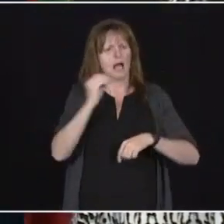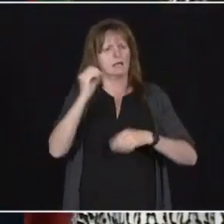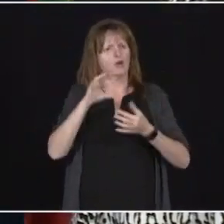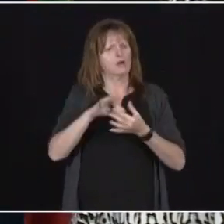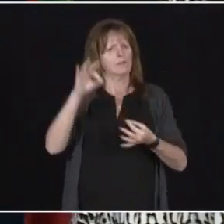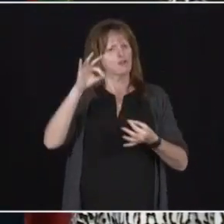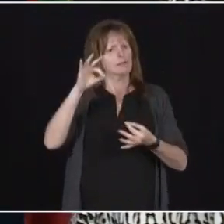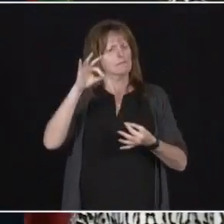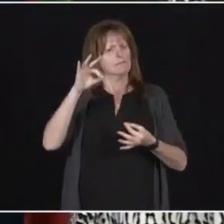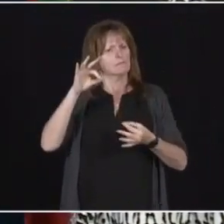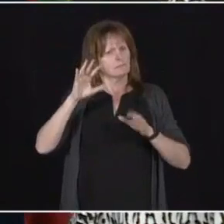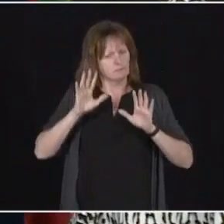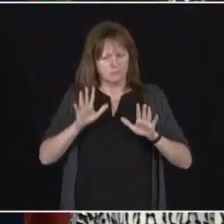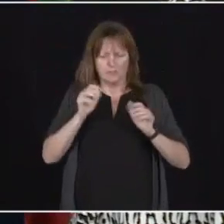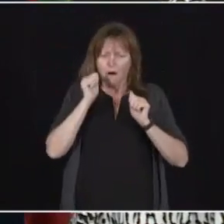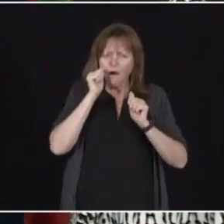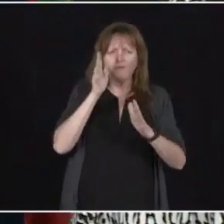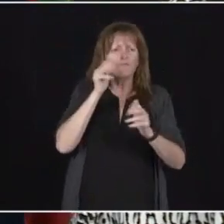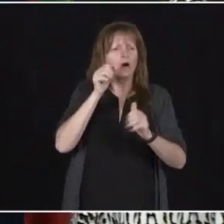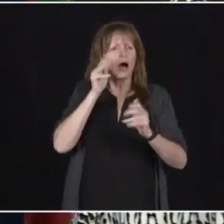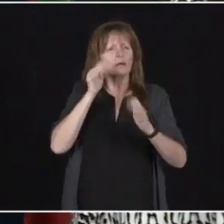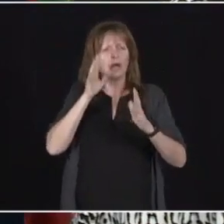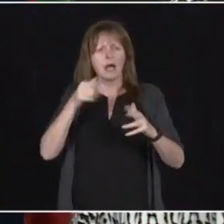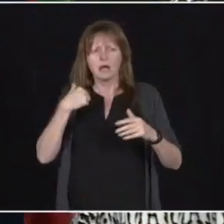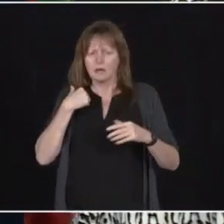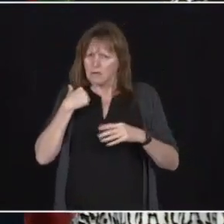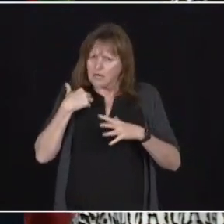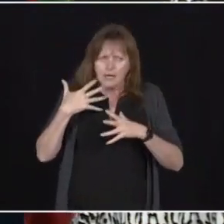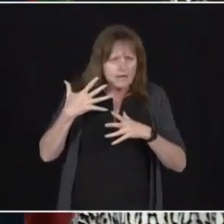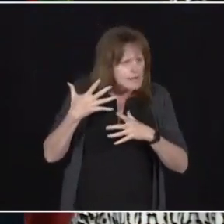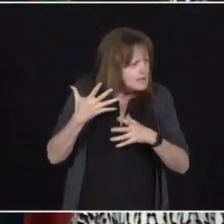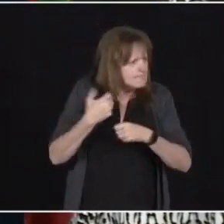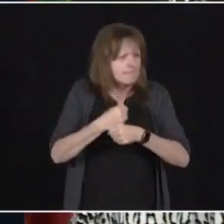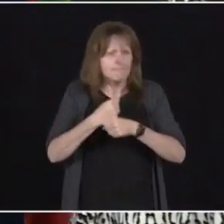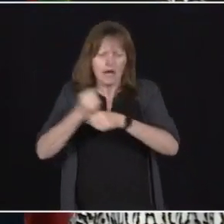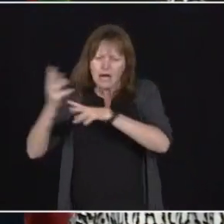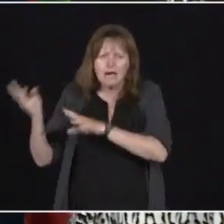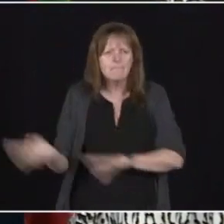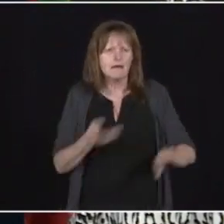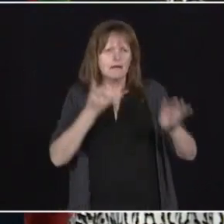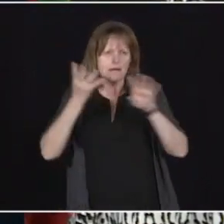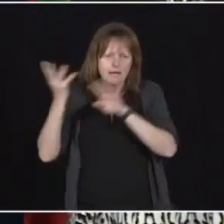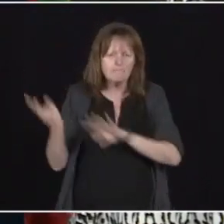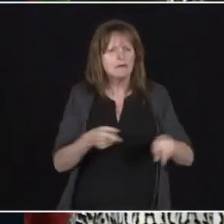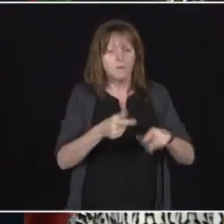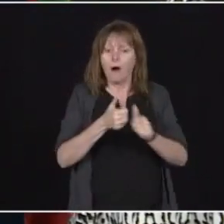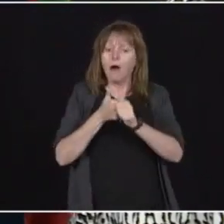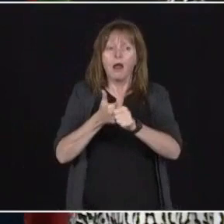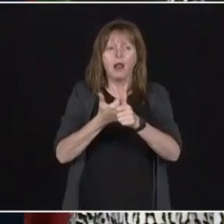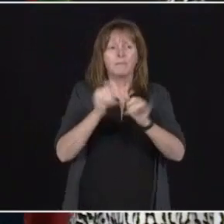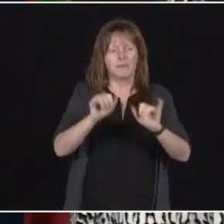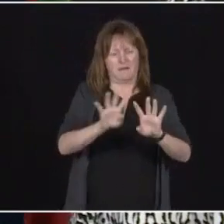to protect our front-line workers. Thank you and God bless the people of Ontario. I will turn it over to minister now.